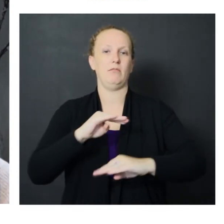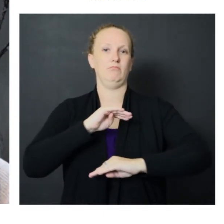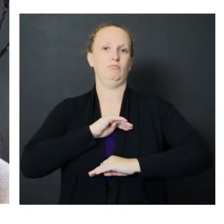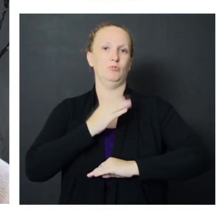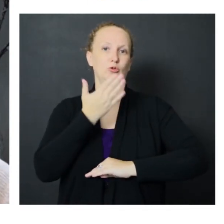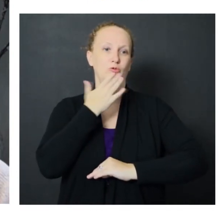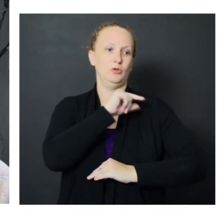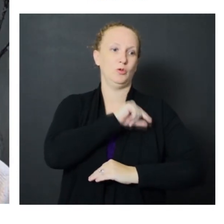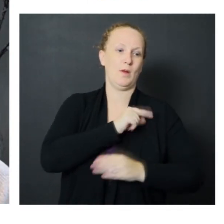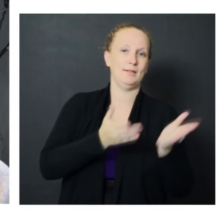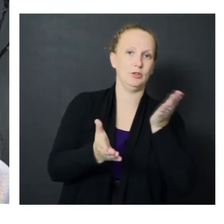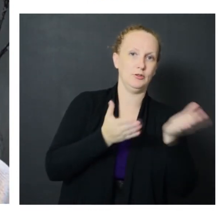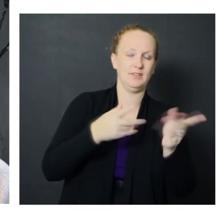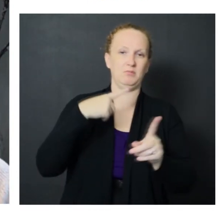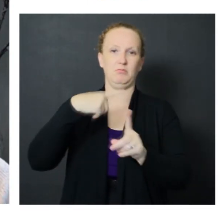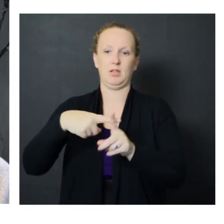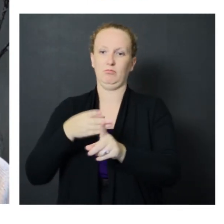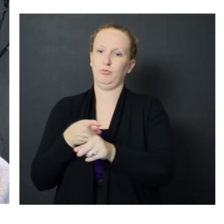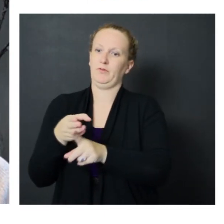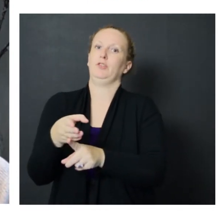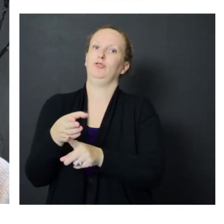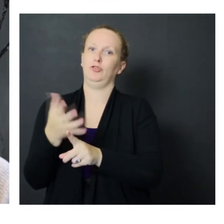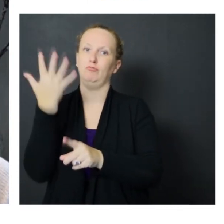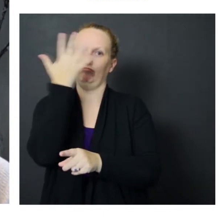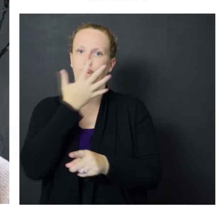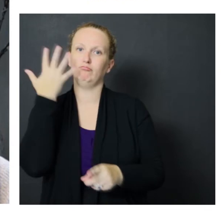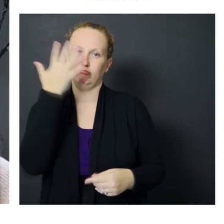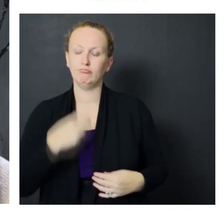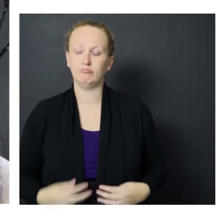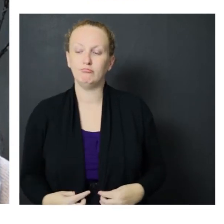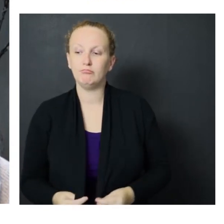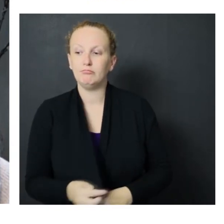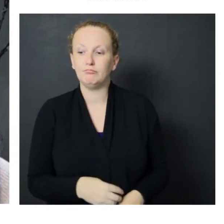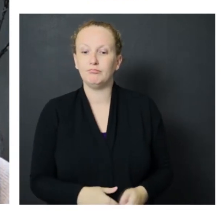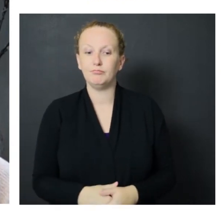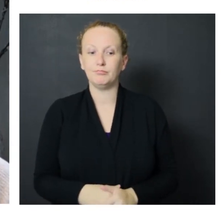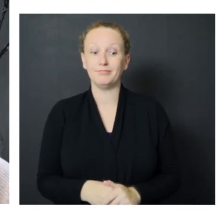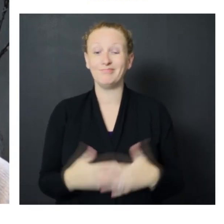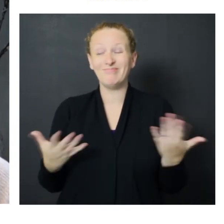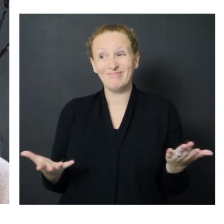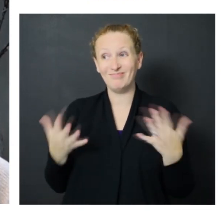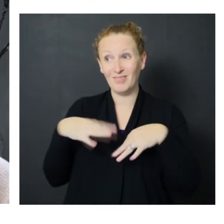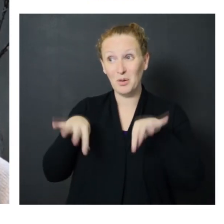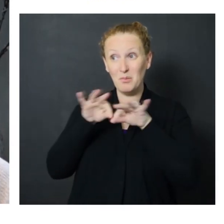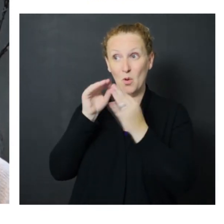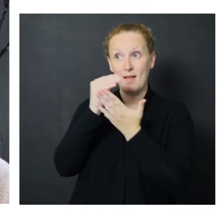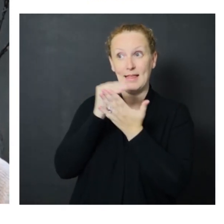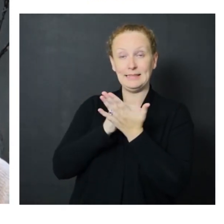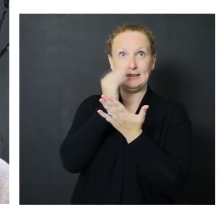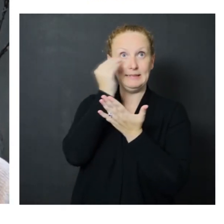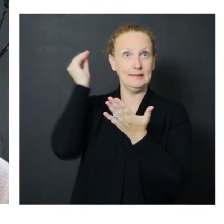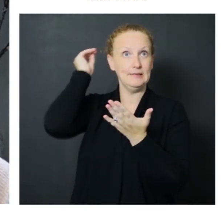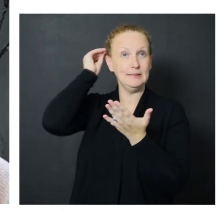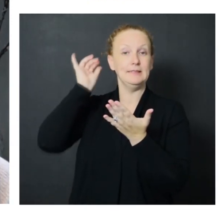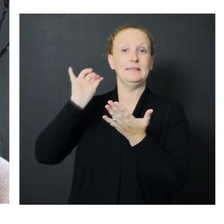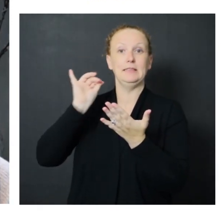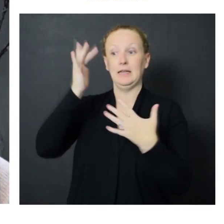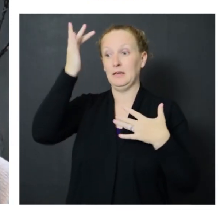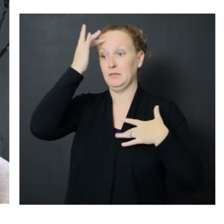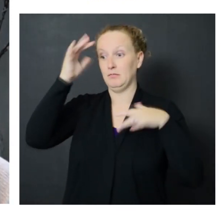Well, ah, the important lesson for all of us is that the, the pandemic showed that